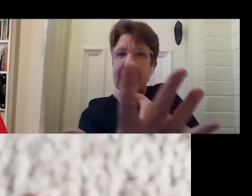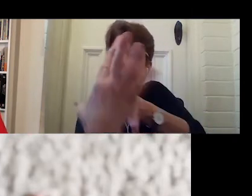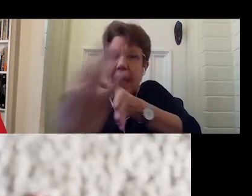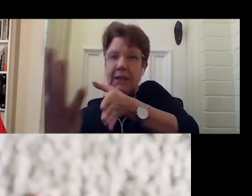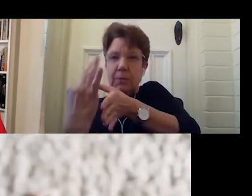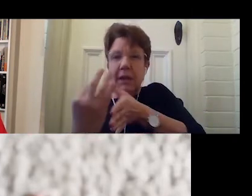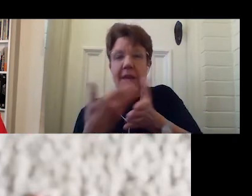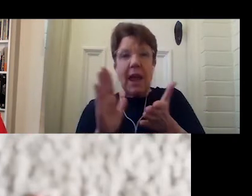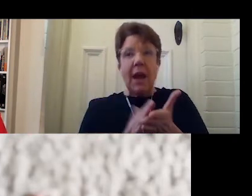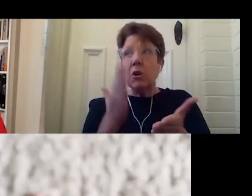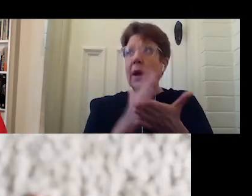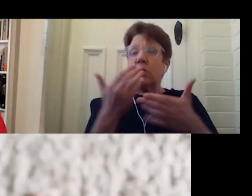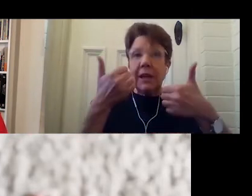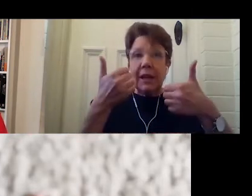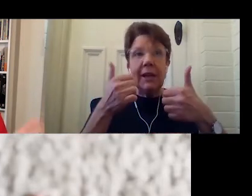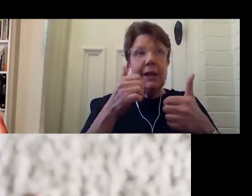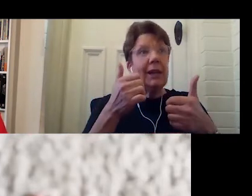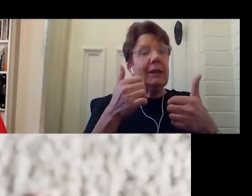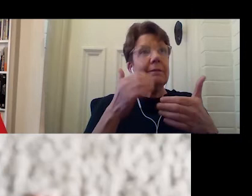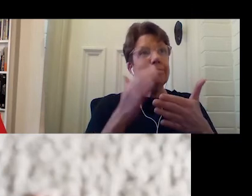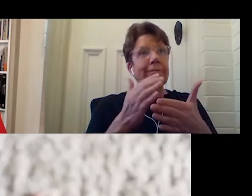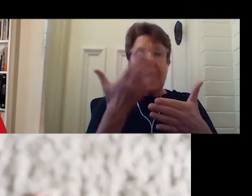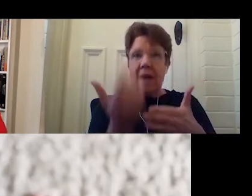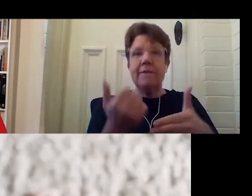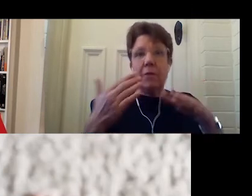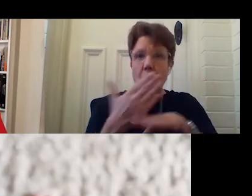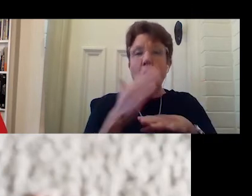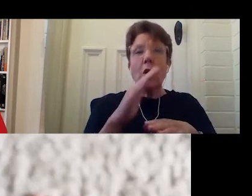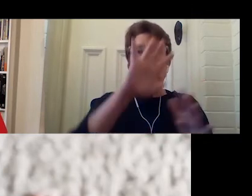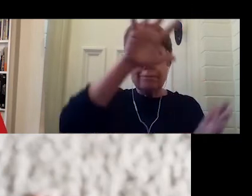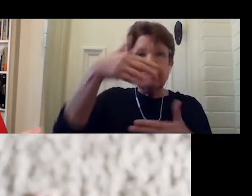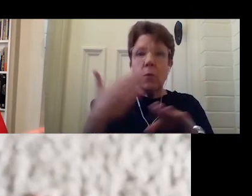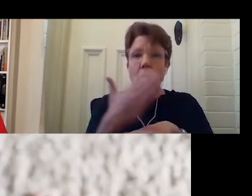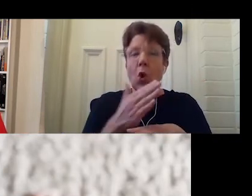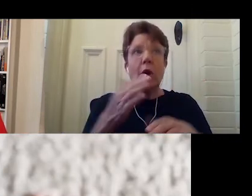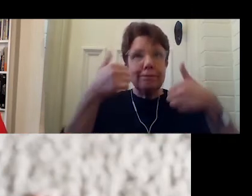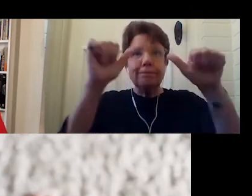get work? How do you currently get people to engage with what you're